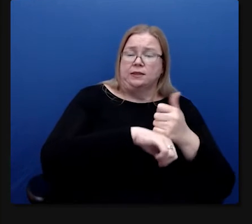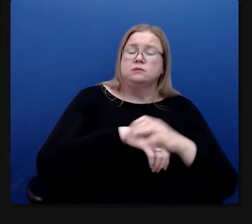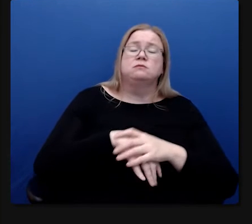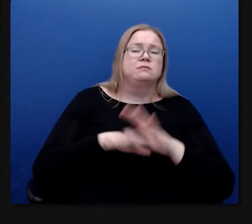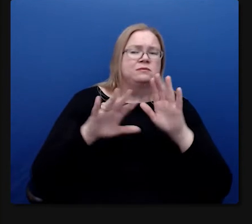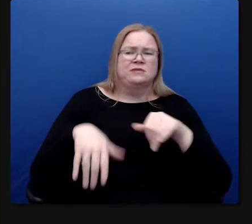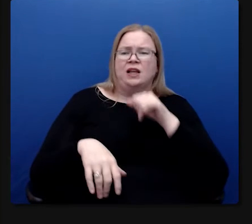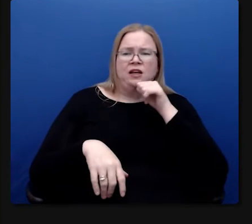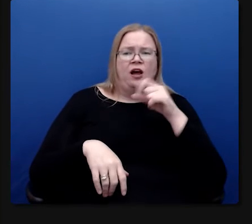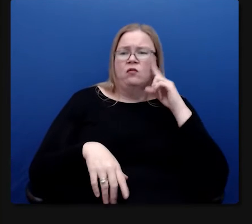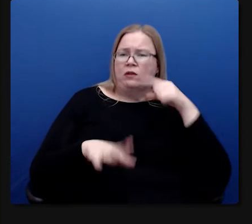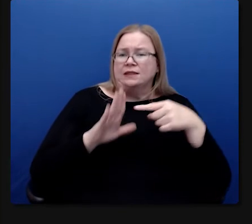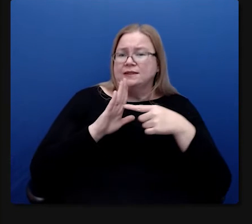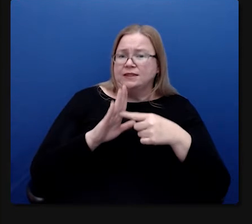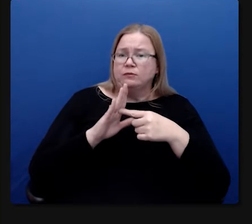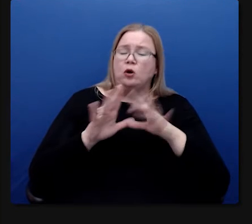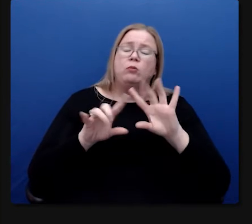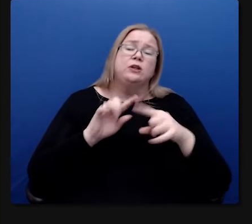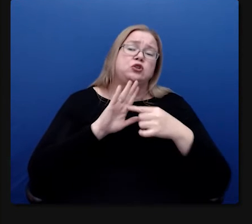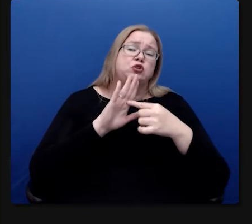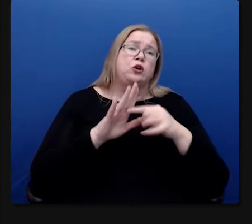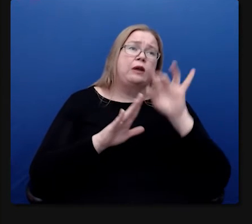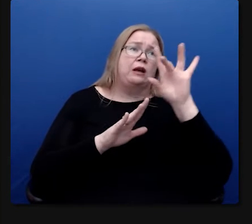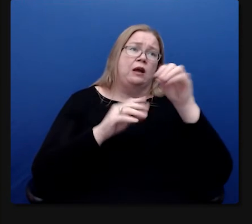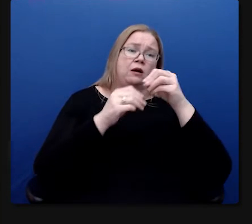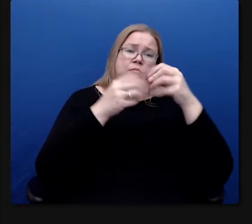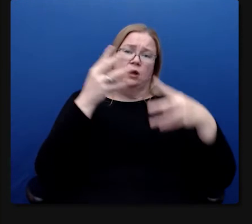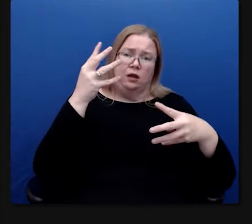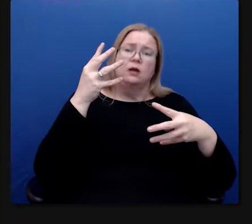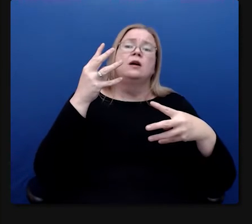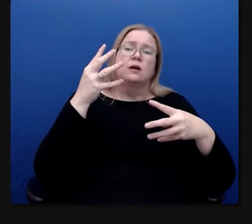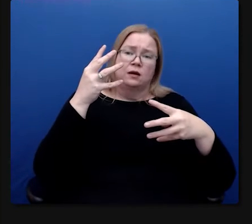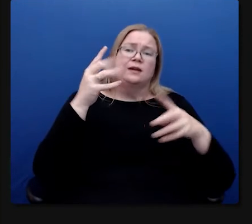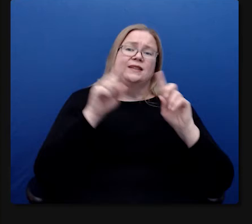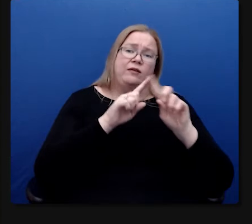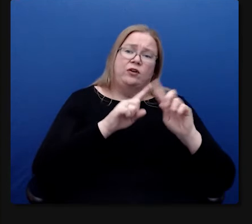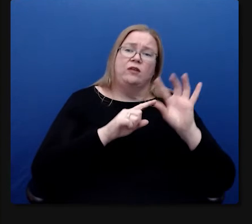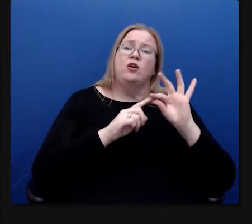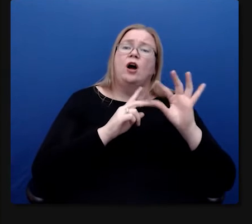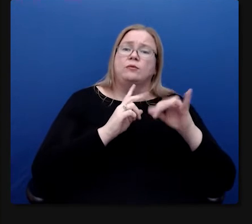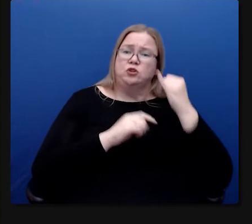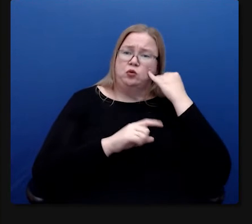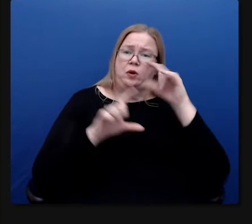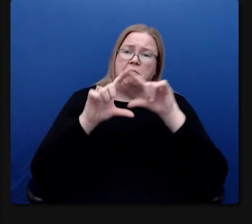We're not going to do this for this demo, but I wanted to show you that it drops open this set of options when we check this box.